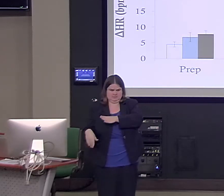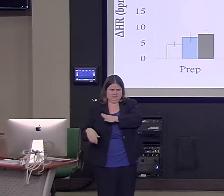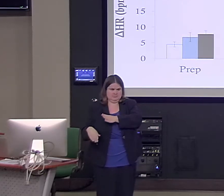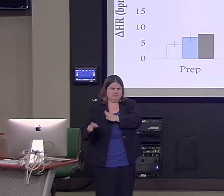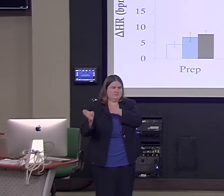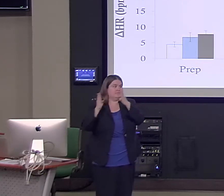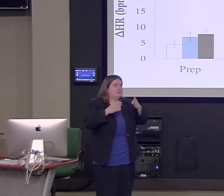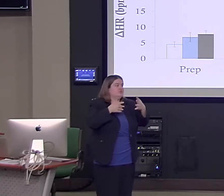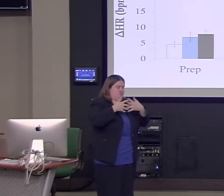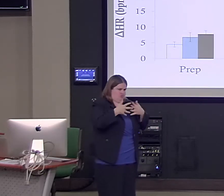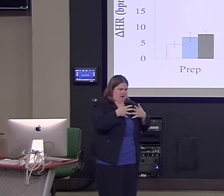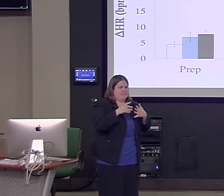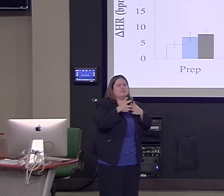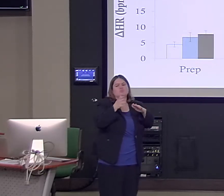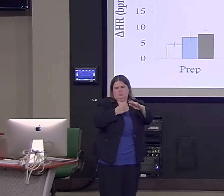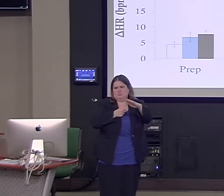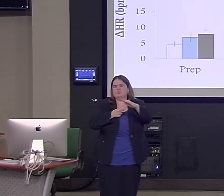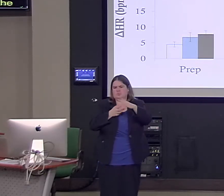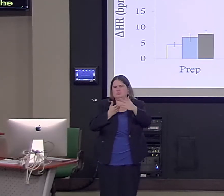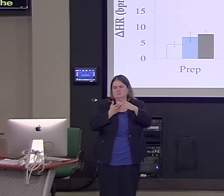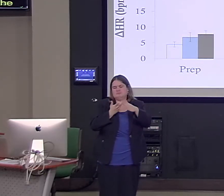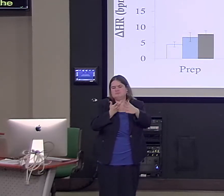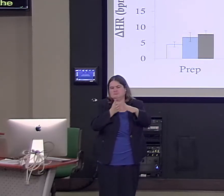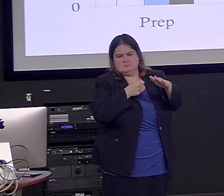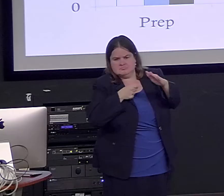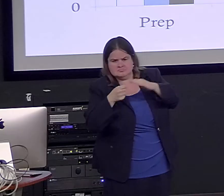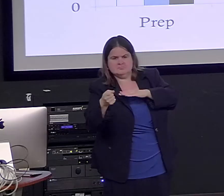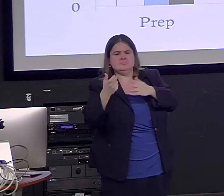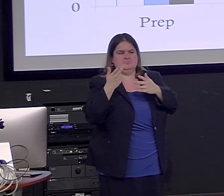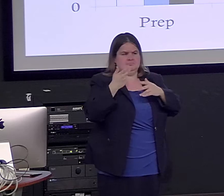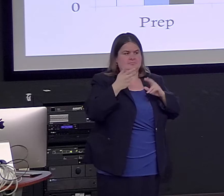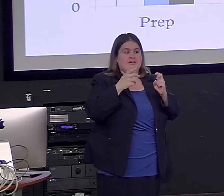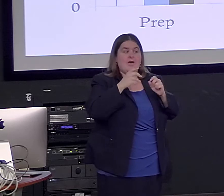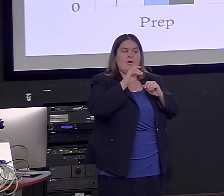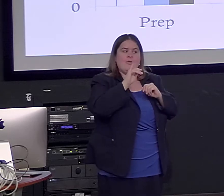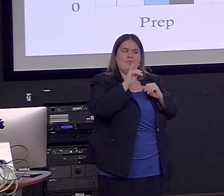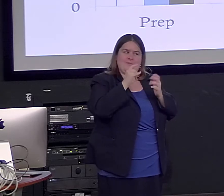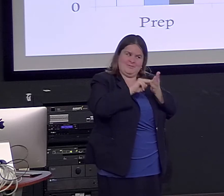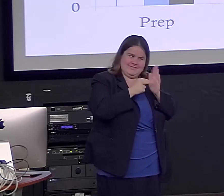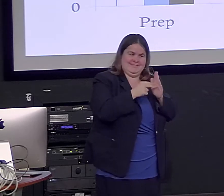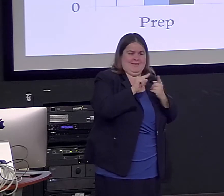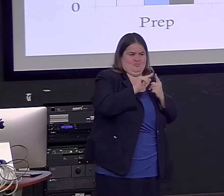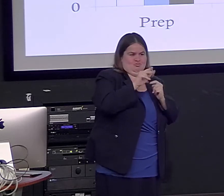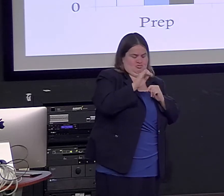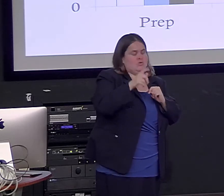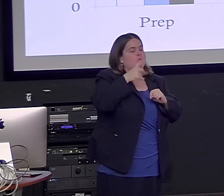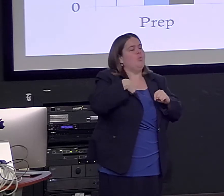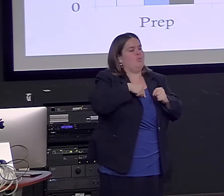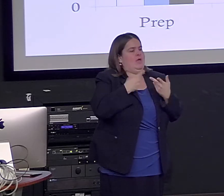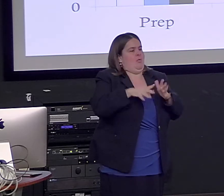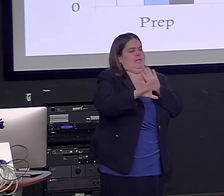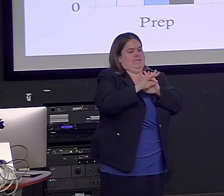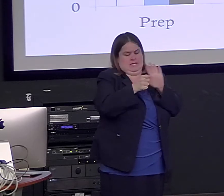The gray bar are the children intent to treat now who are randomized to the foster care group.